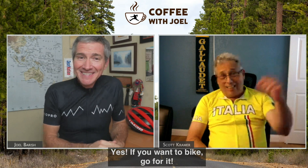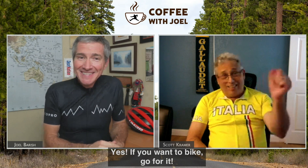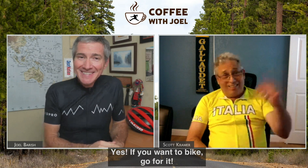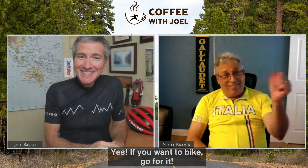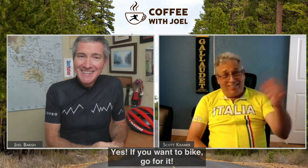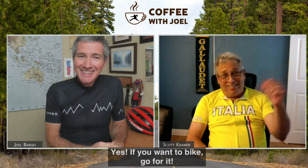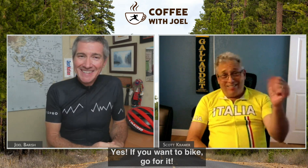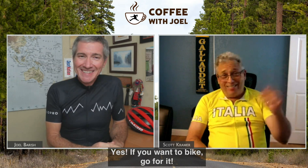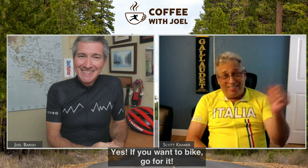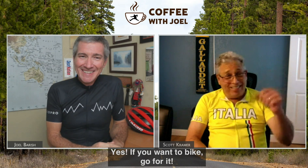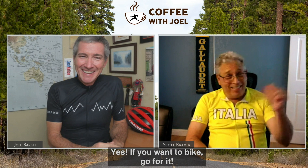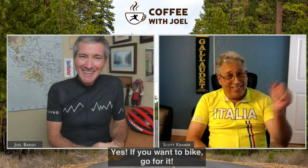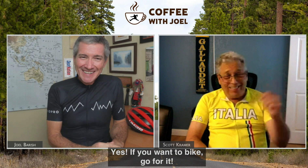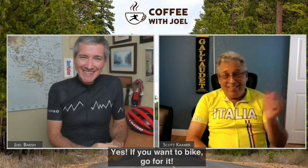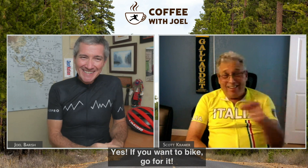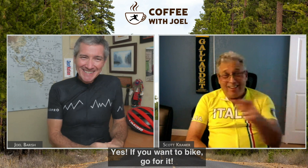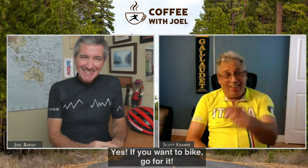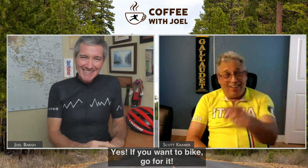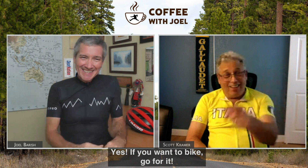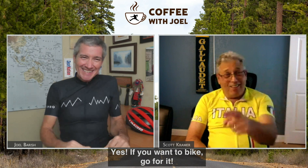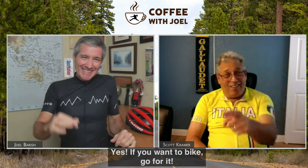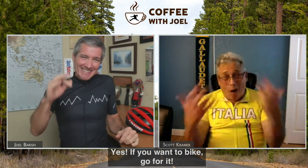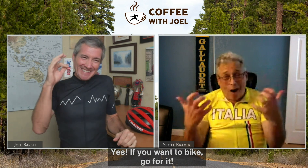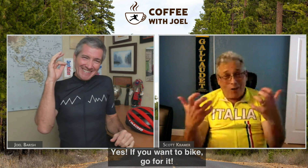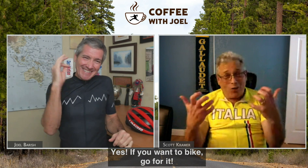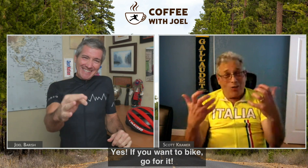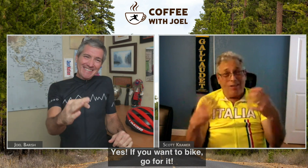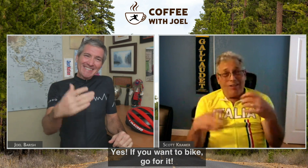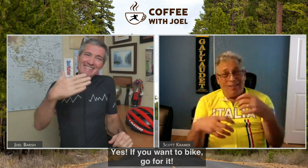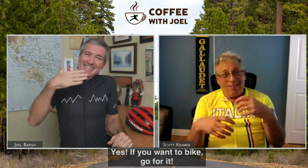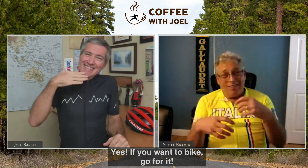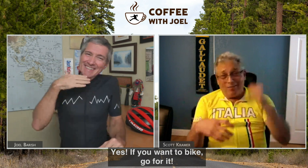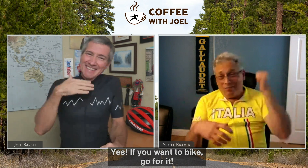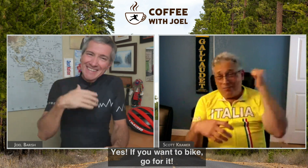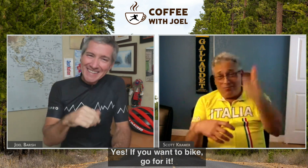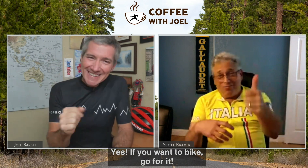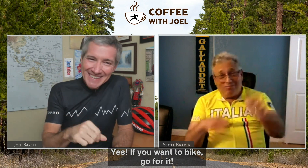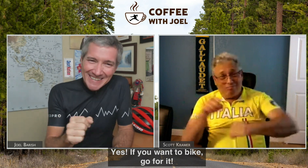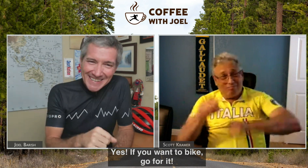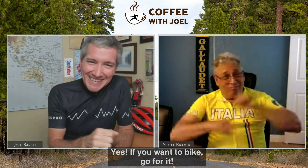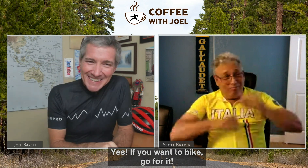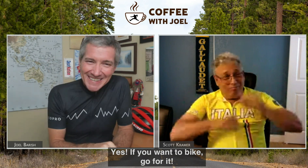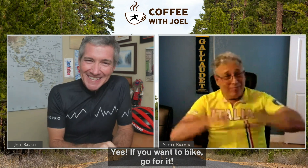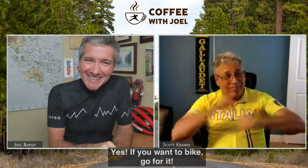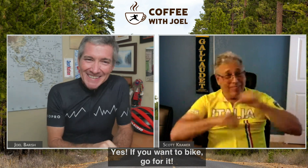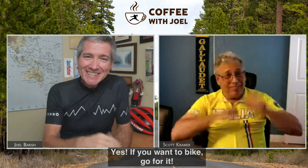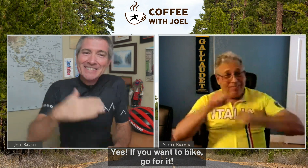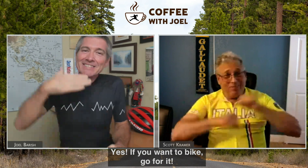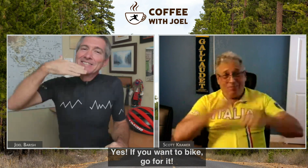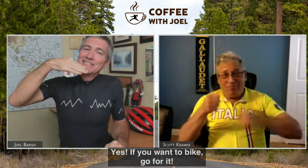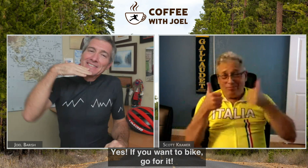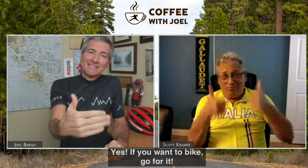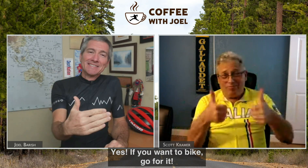Yes! If you want to bike, go for it!